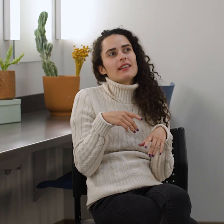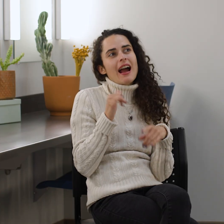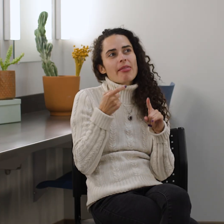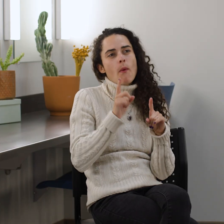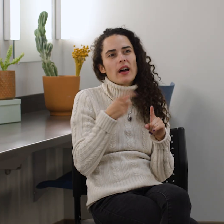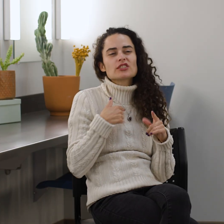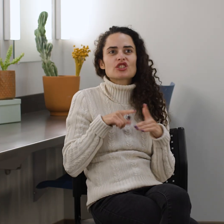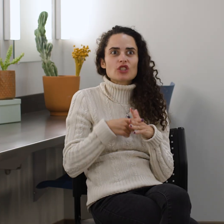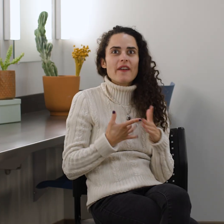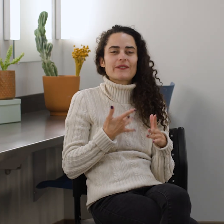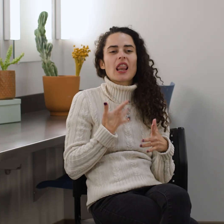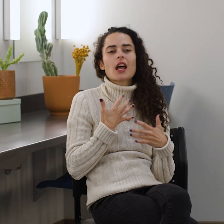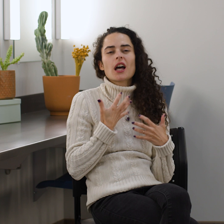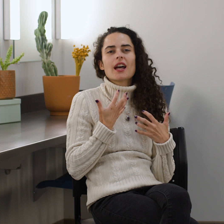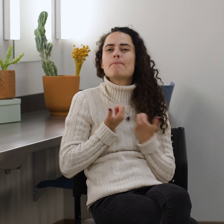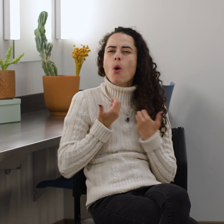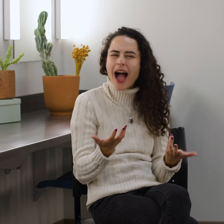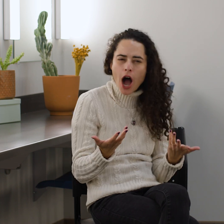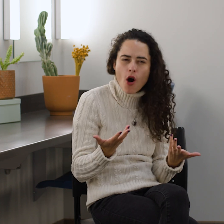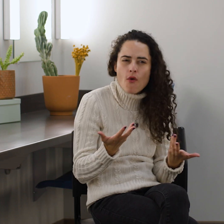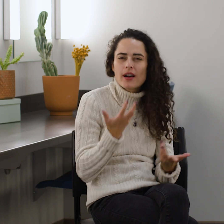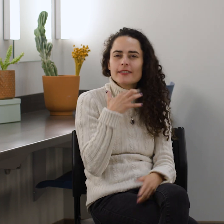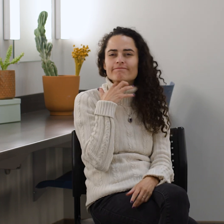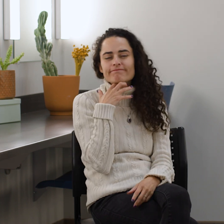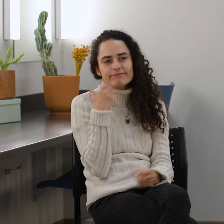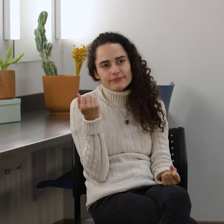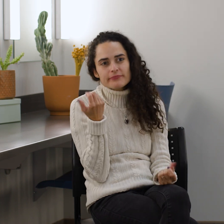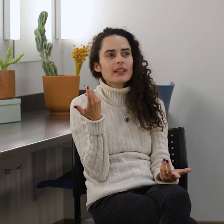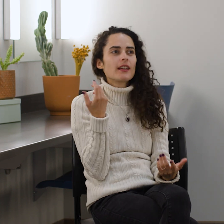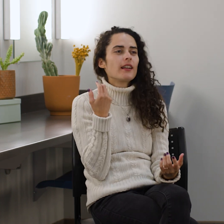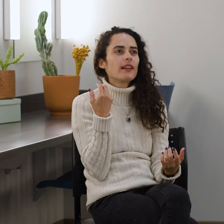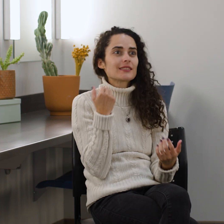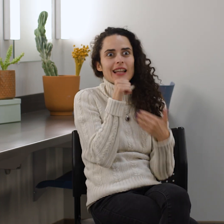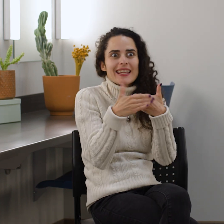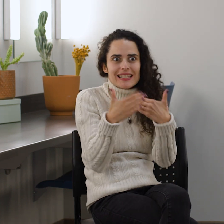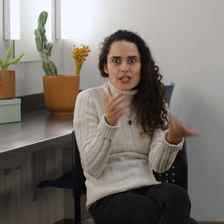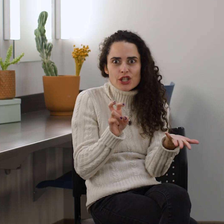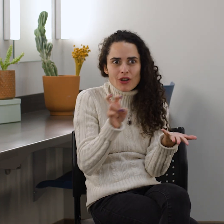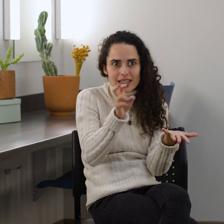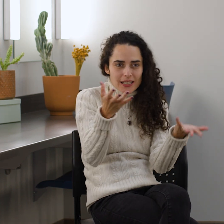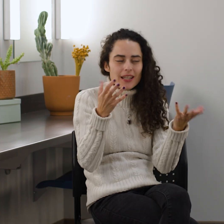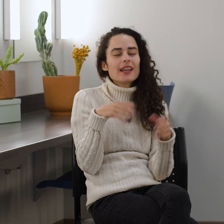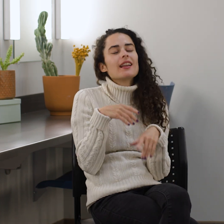gotten to the point where I’m starting to feel burnt out and a little over it. Because it’s not an easy journey!